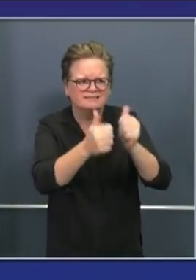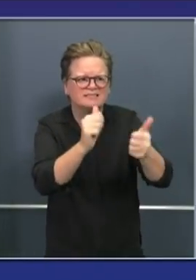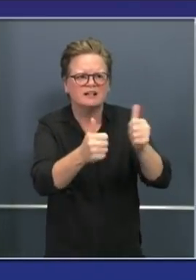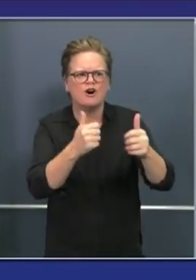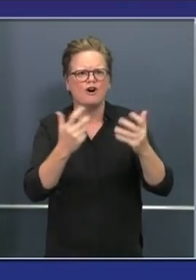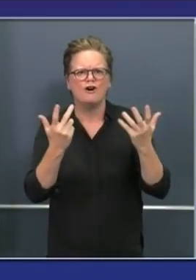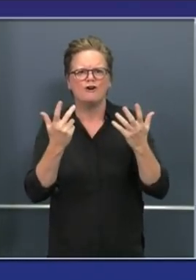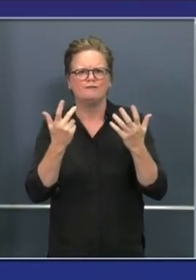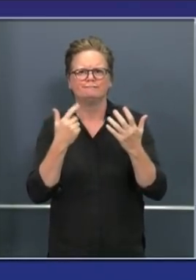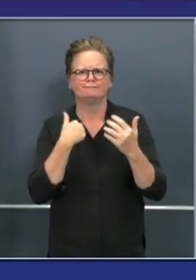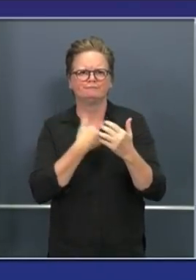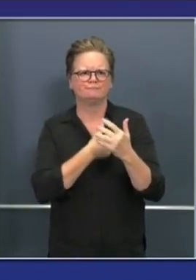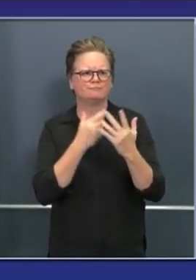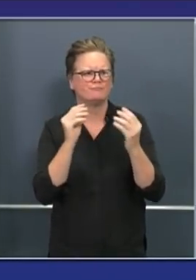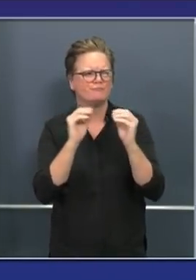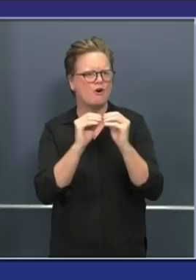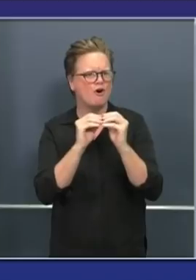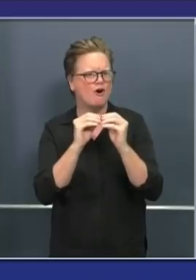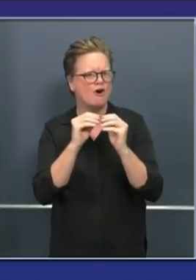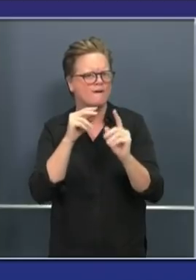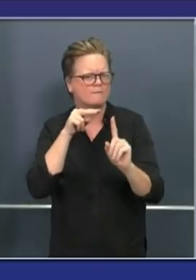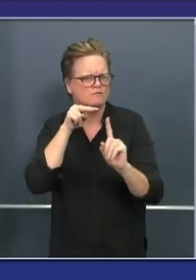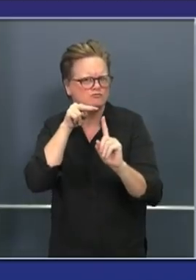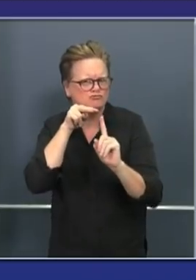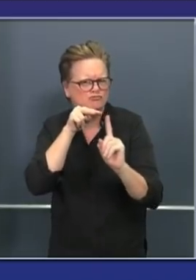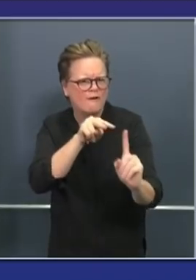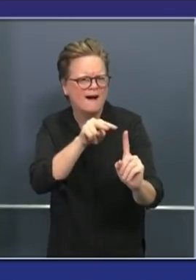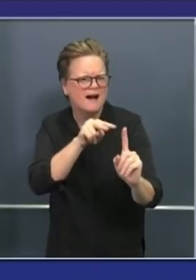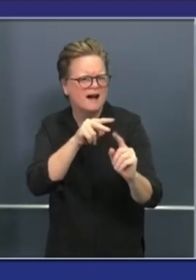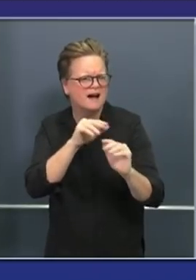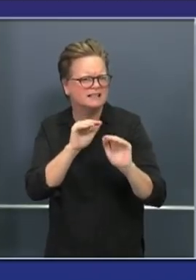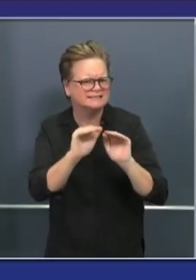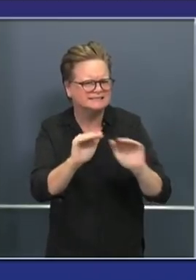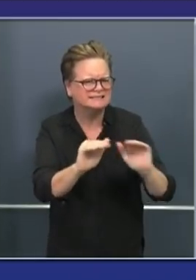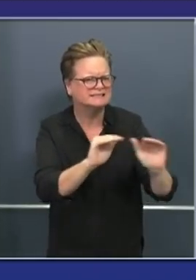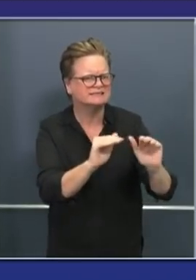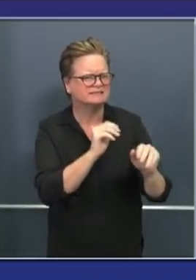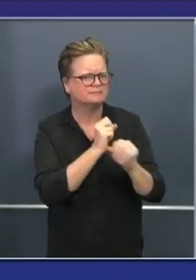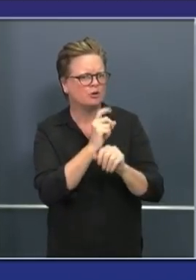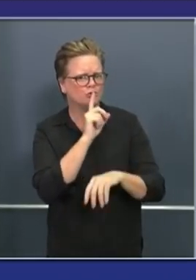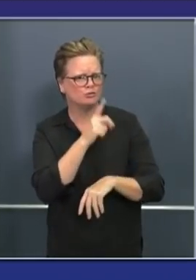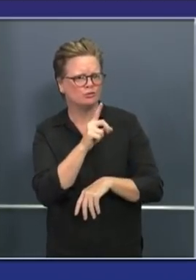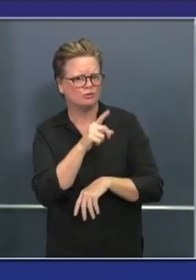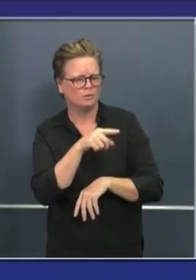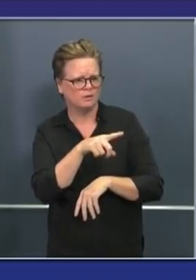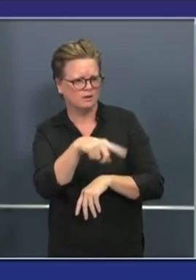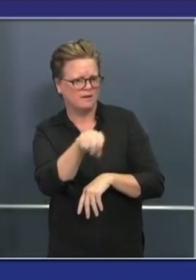OFTEN? DO WE NEED TO INCREASE OUR CAPABILITIES AROUND CONTACT